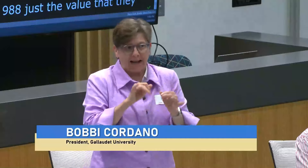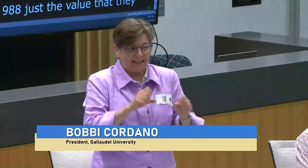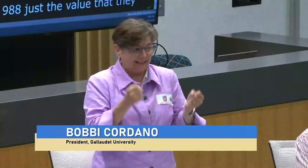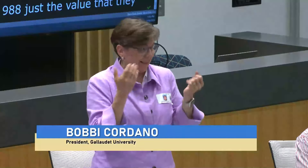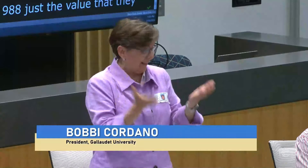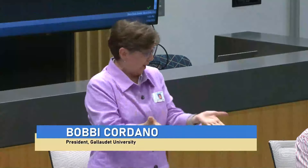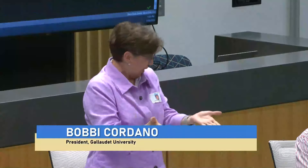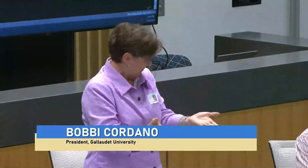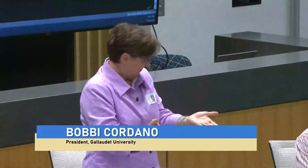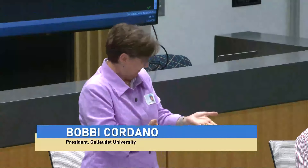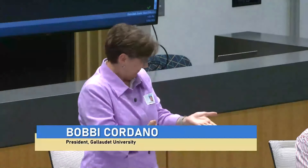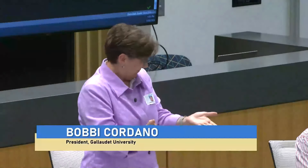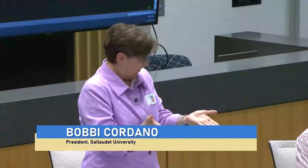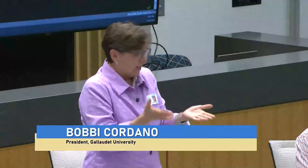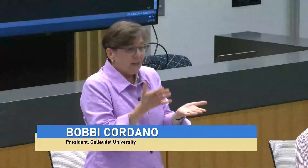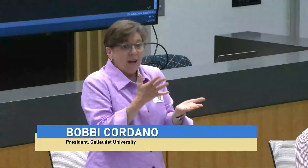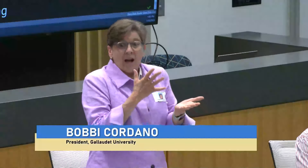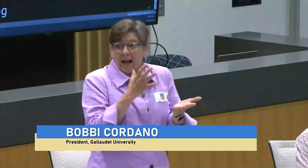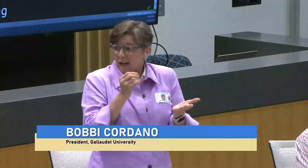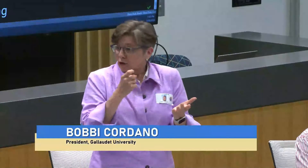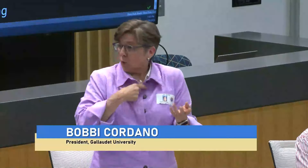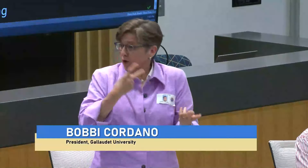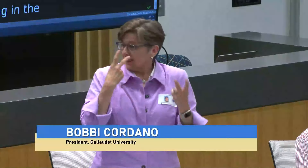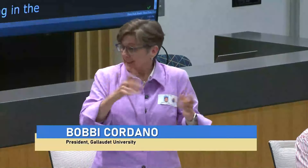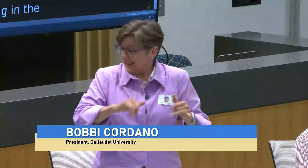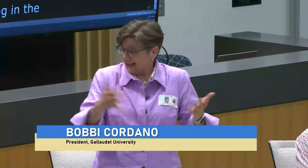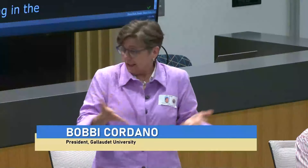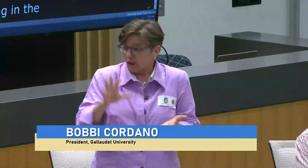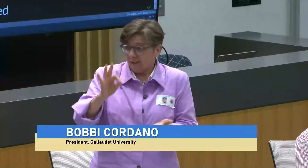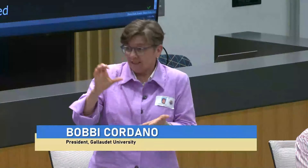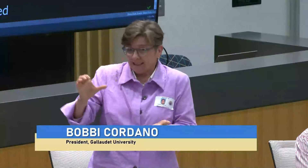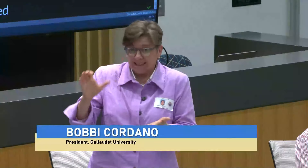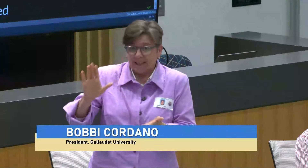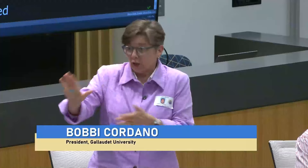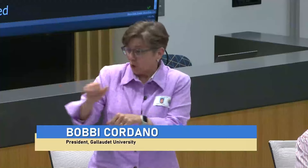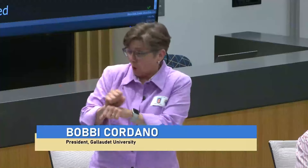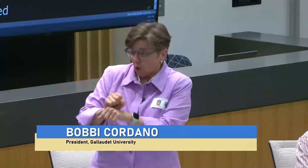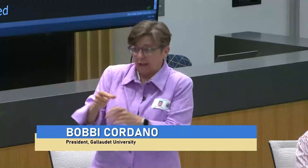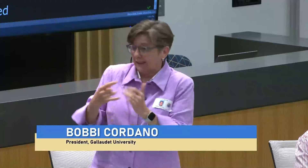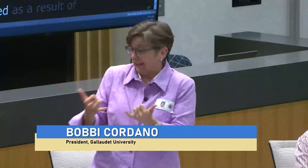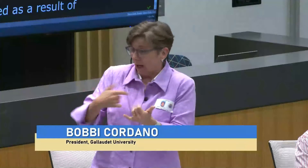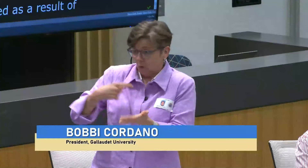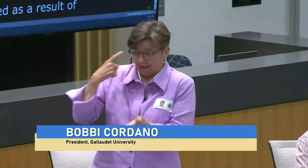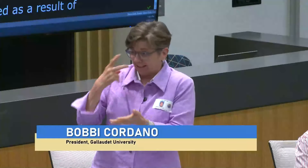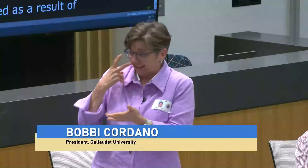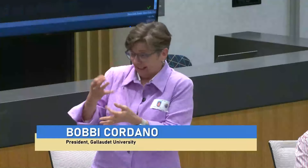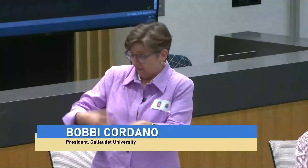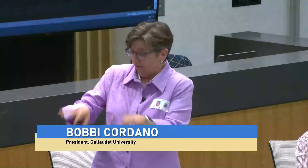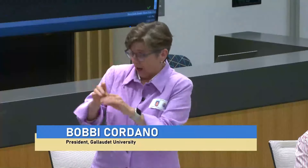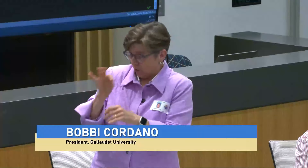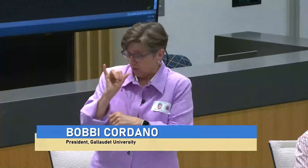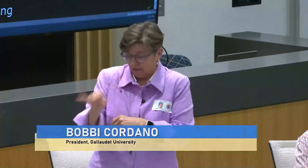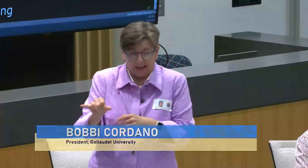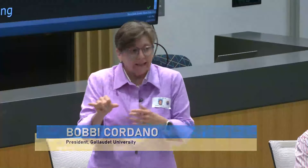THESE FEDERAL AGENCIES. NOW, WE SEE HERE WITH EXAMPLES FROM COMCAST AND 988 JUST THE VALUE THAT THEY